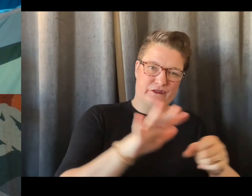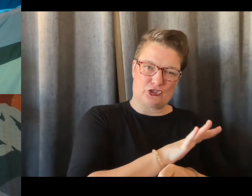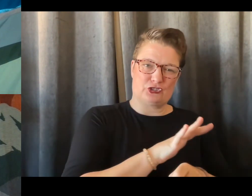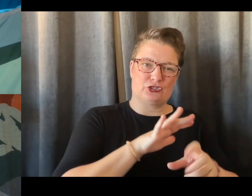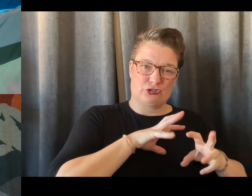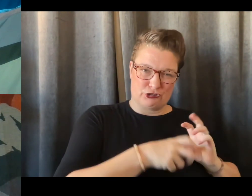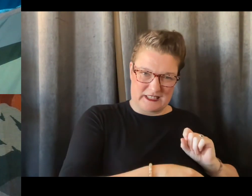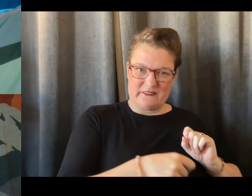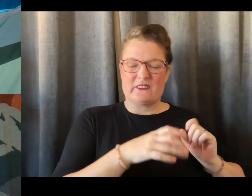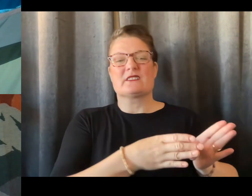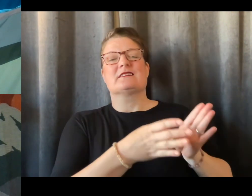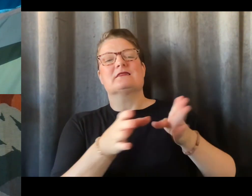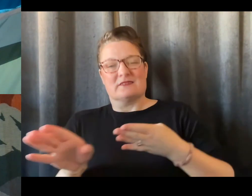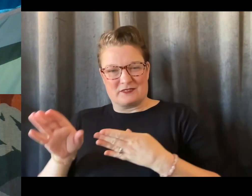It really resonates with me.